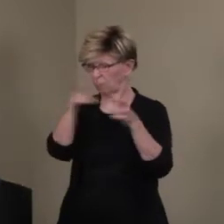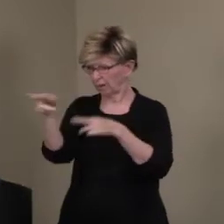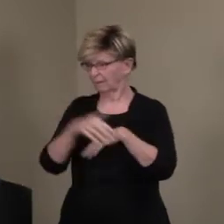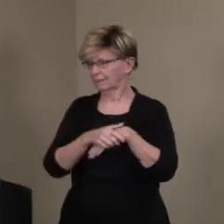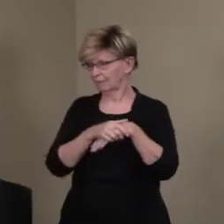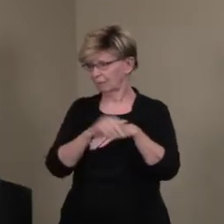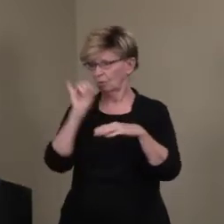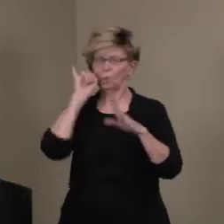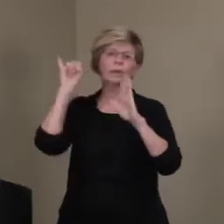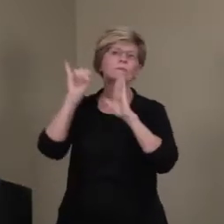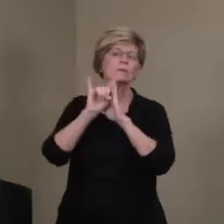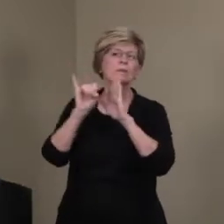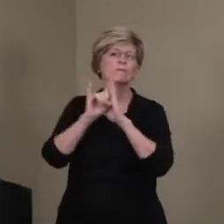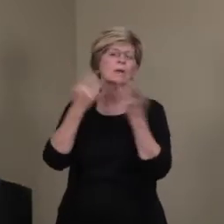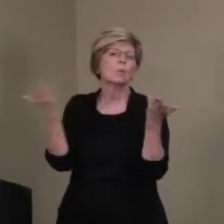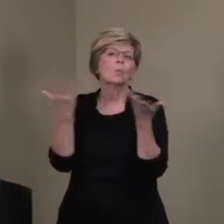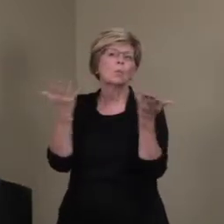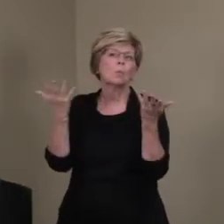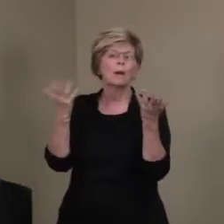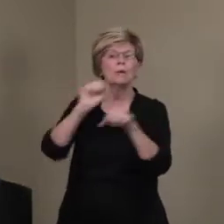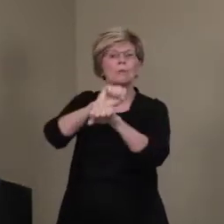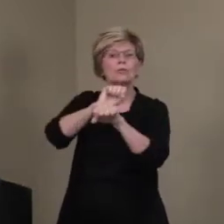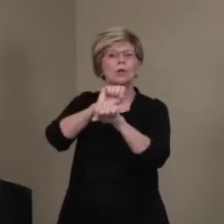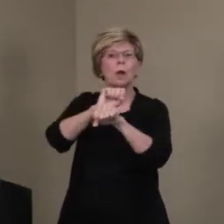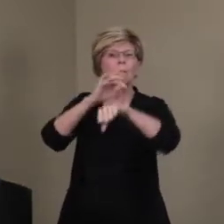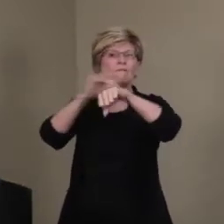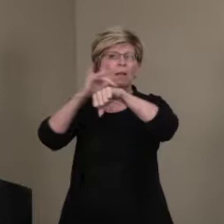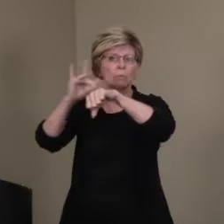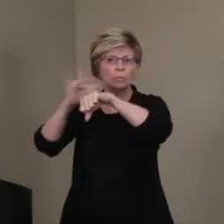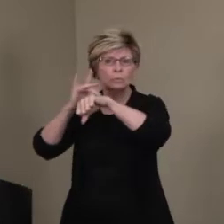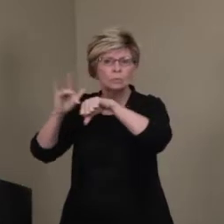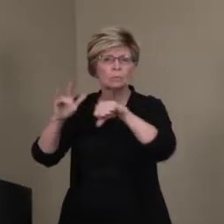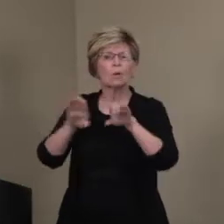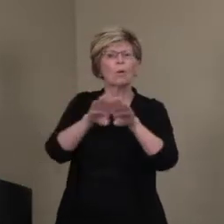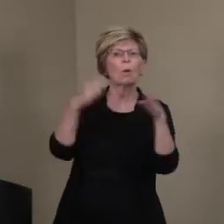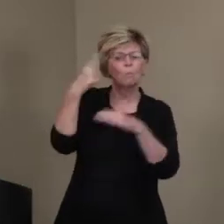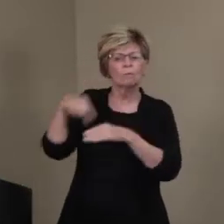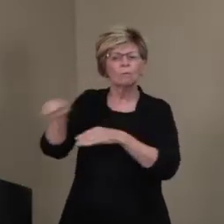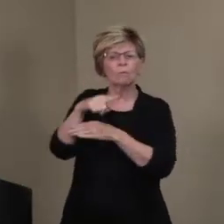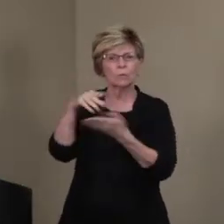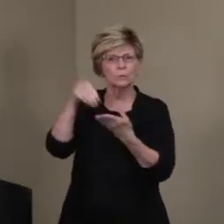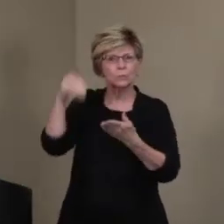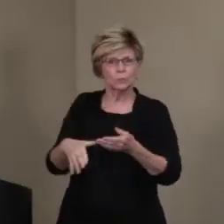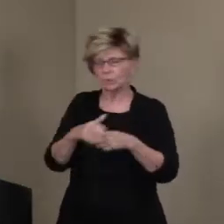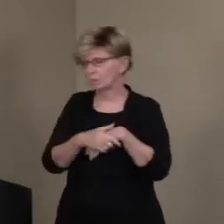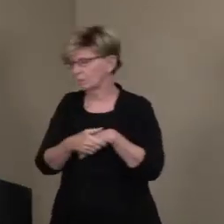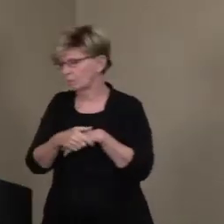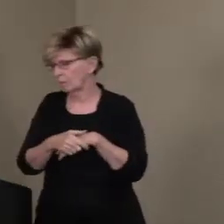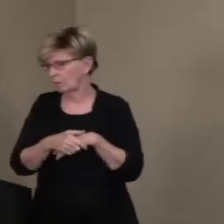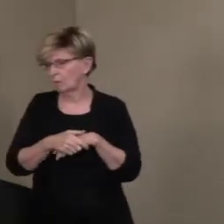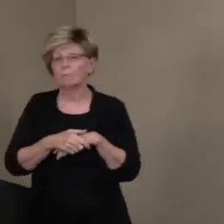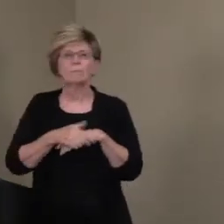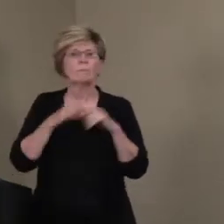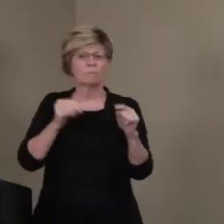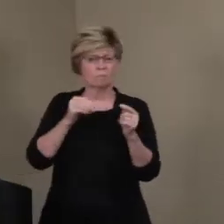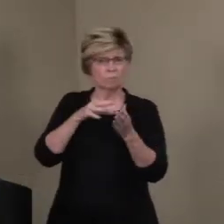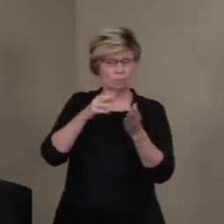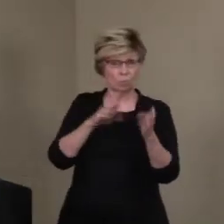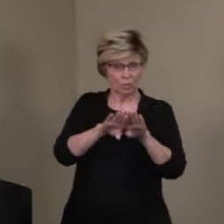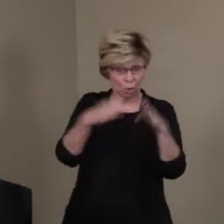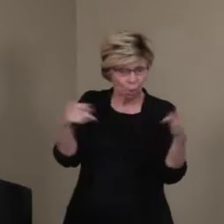so job readiness it's where we identify job openings for that particular student